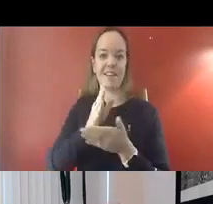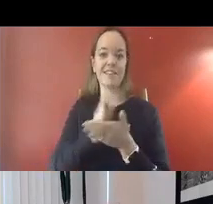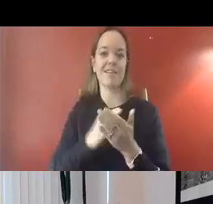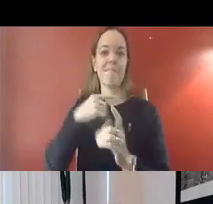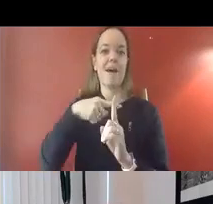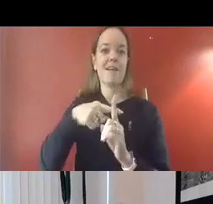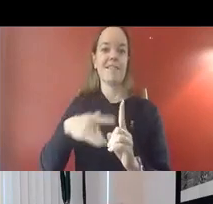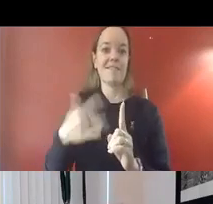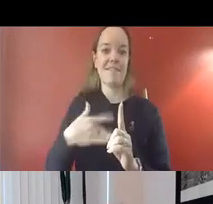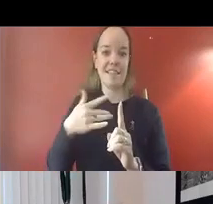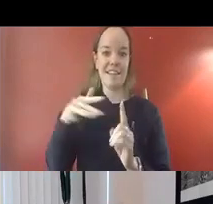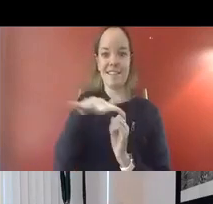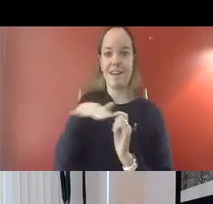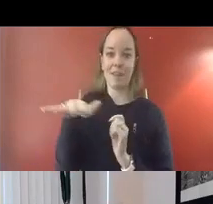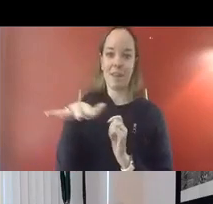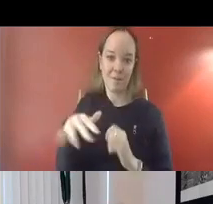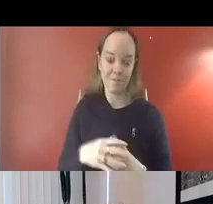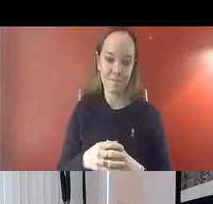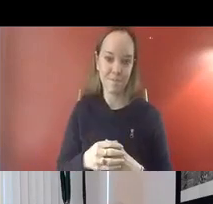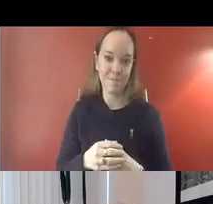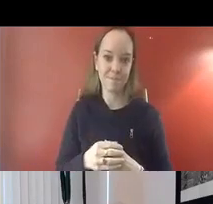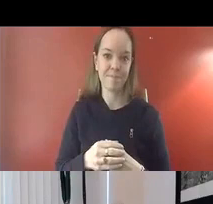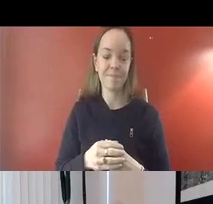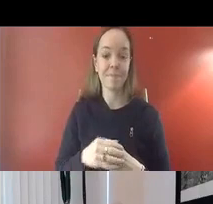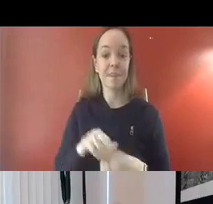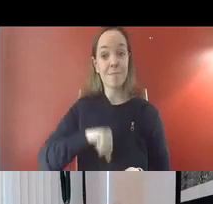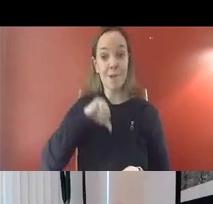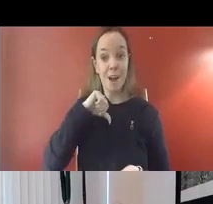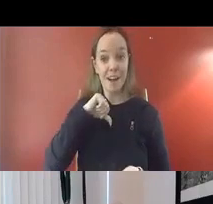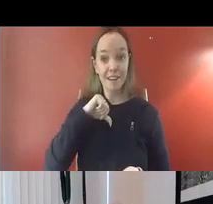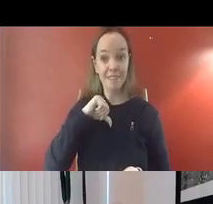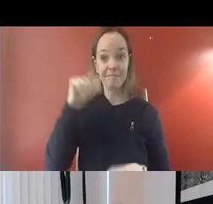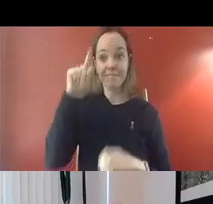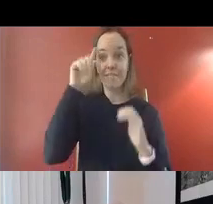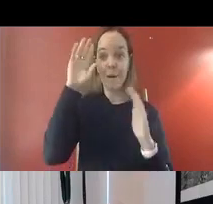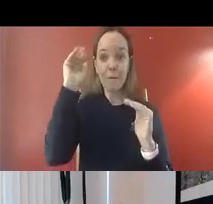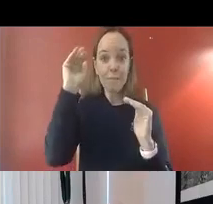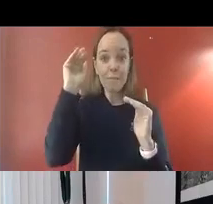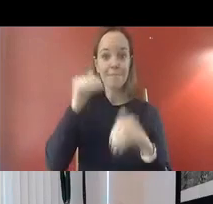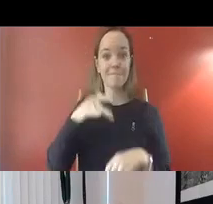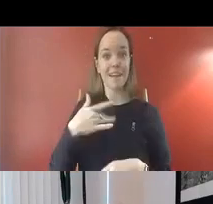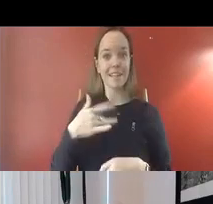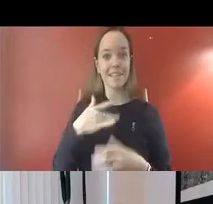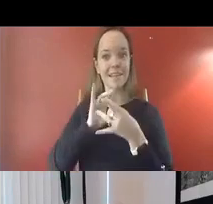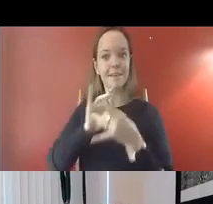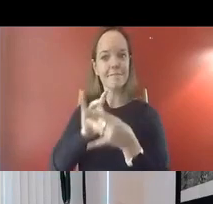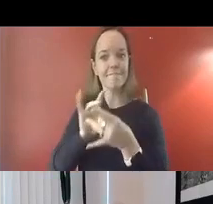are being experienced: pride, hope, a sense feelings that are out there too and that of connectivity to others even, when are being experienced: pride, hope, a sense